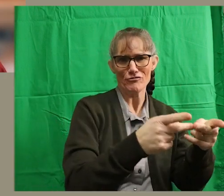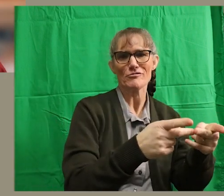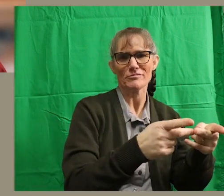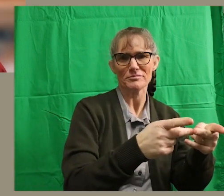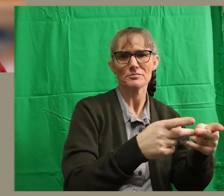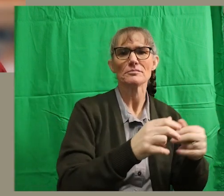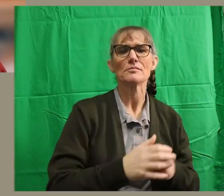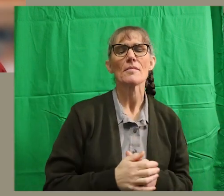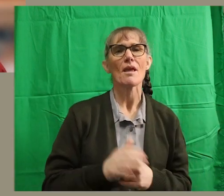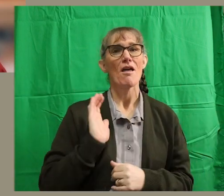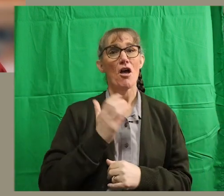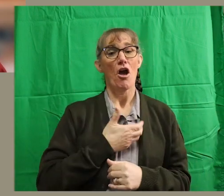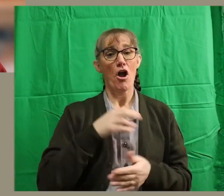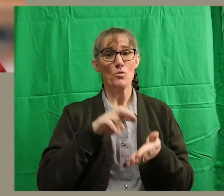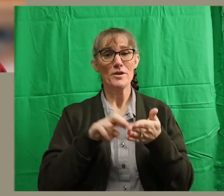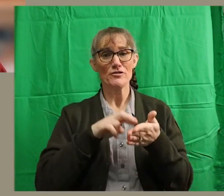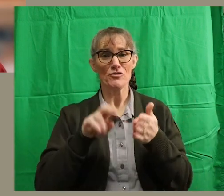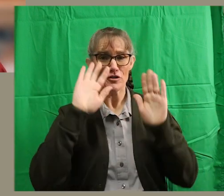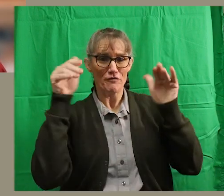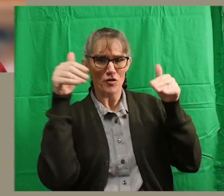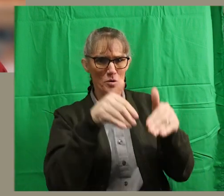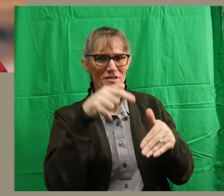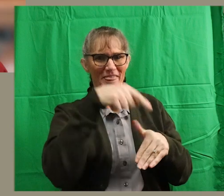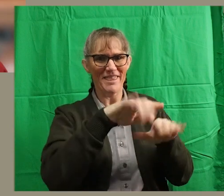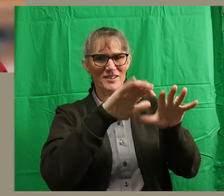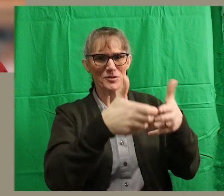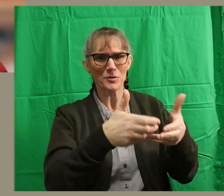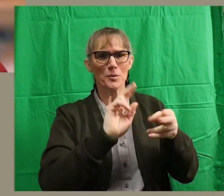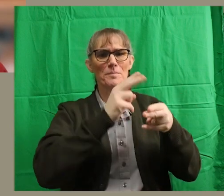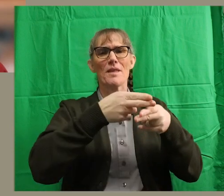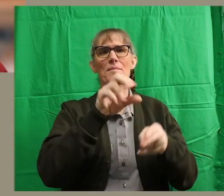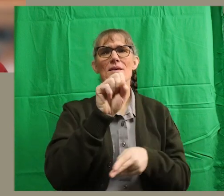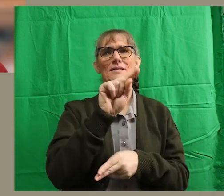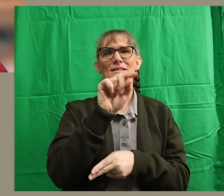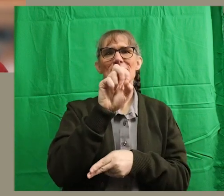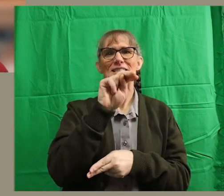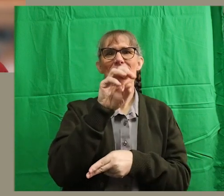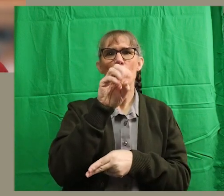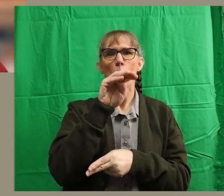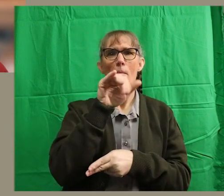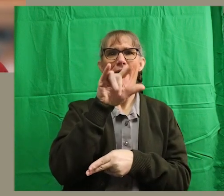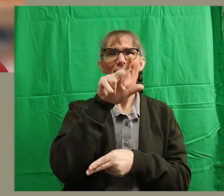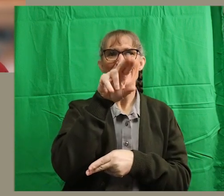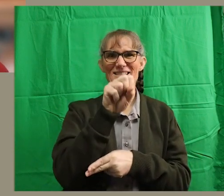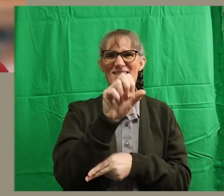exist today. But our research is actually focused on this particular group called the Stenomyelines.